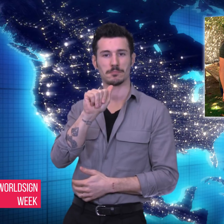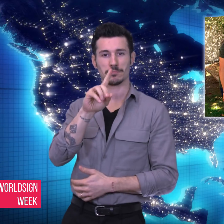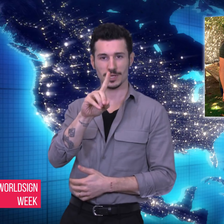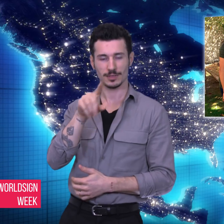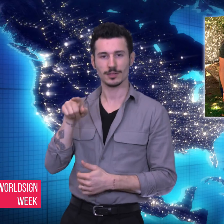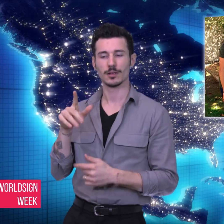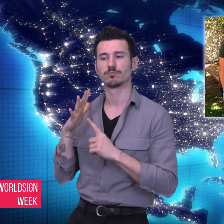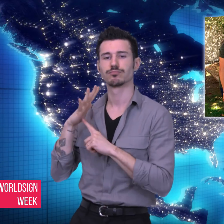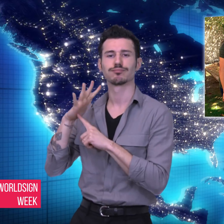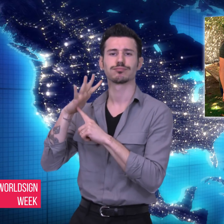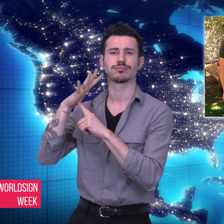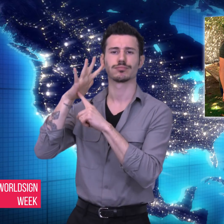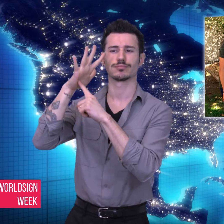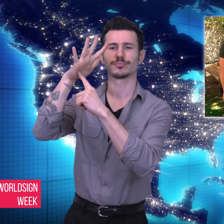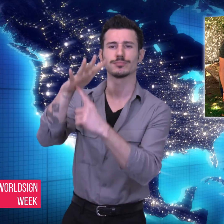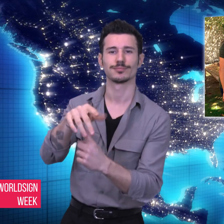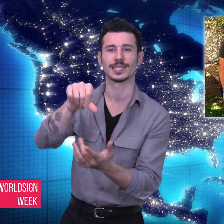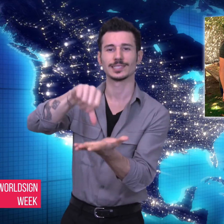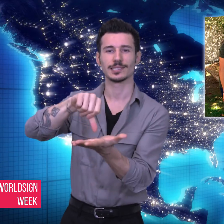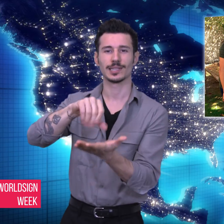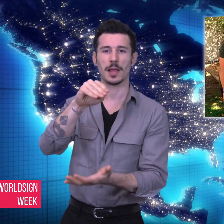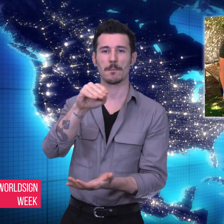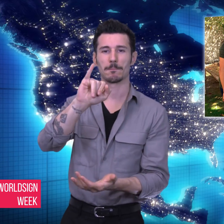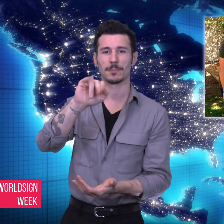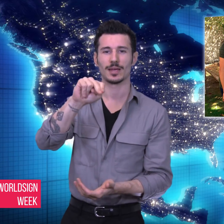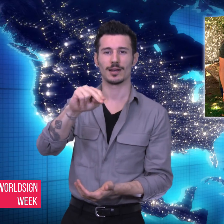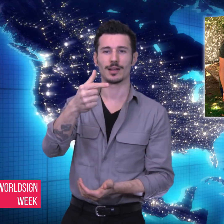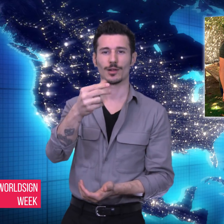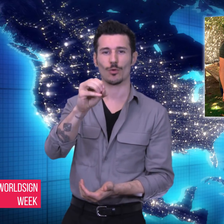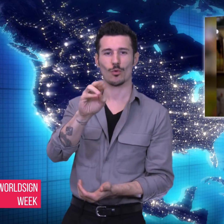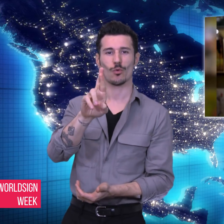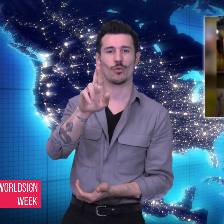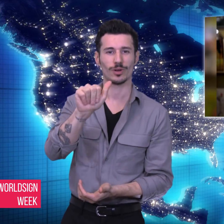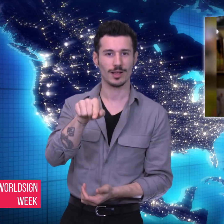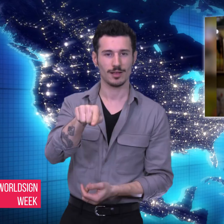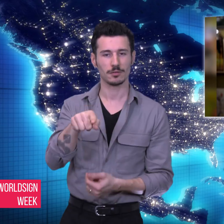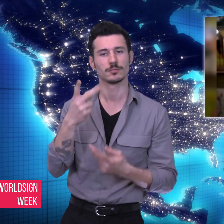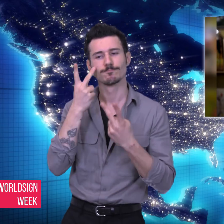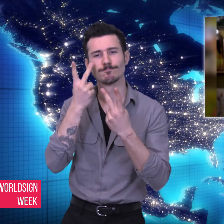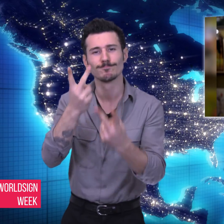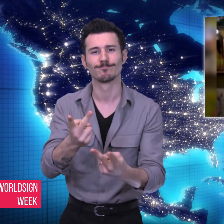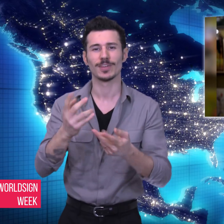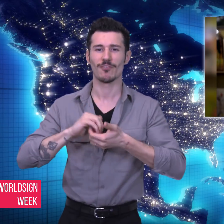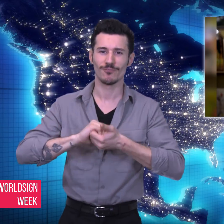She travelled to Mingora from Islamabad by helicopter,